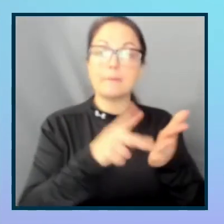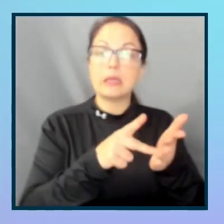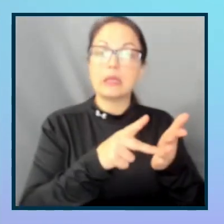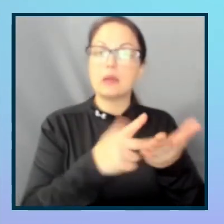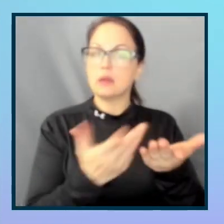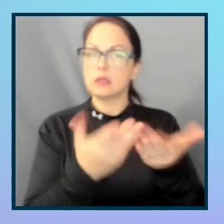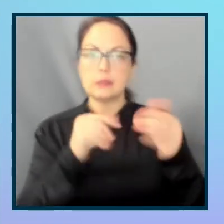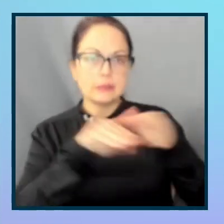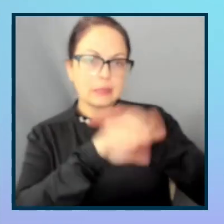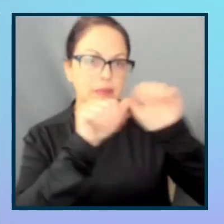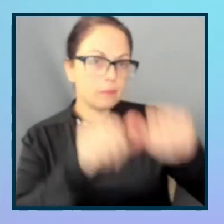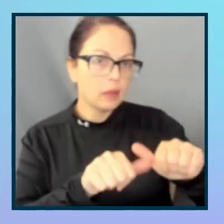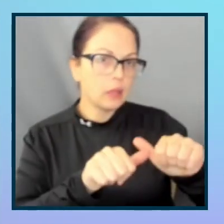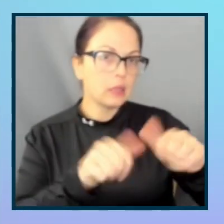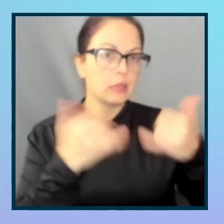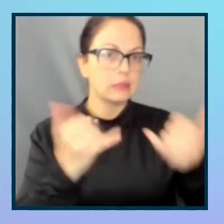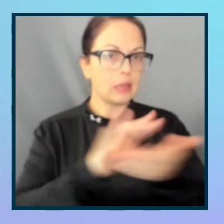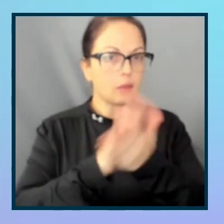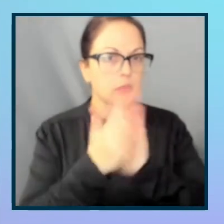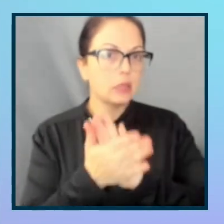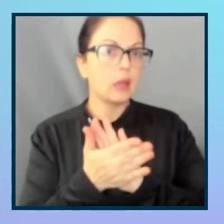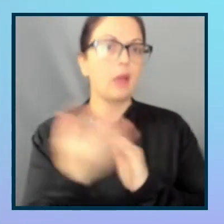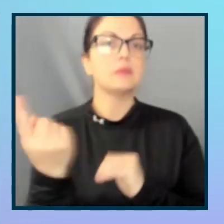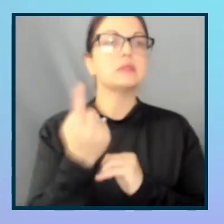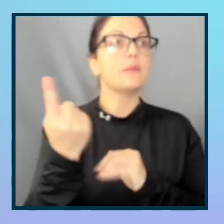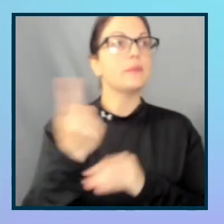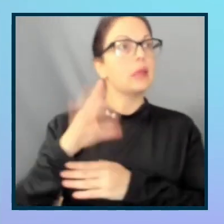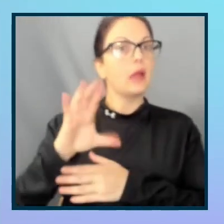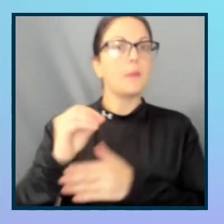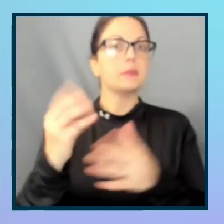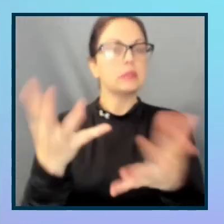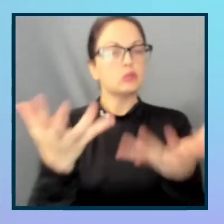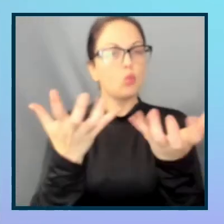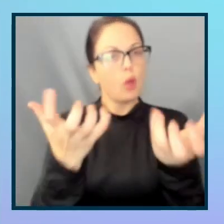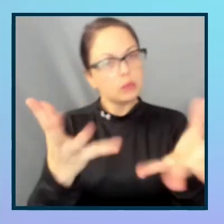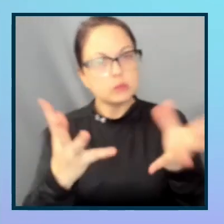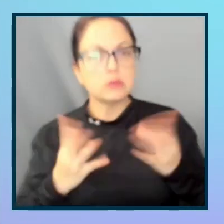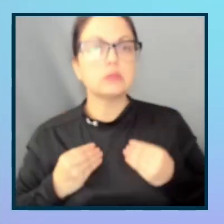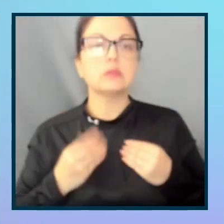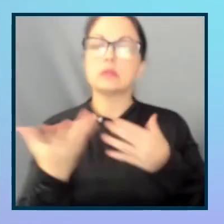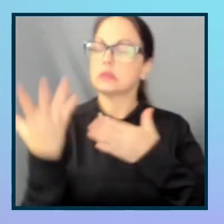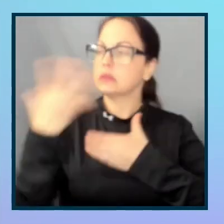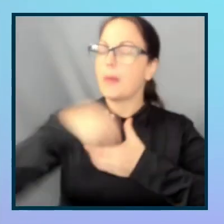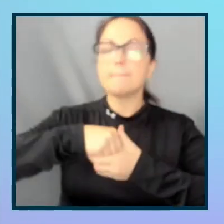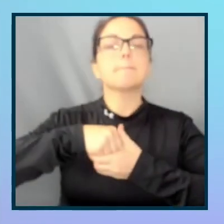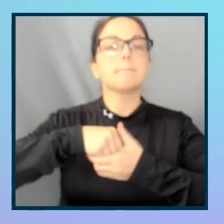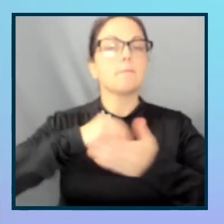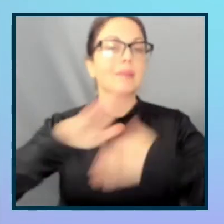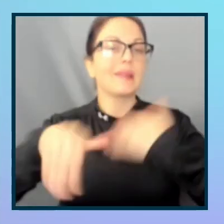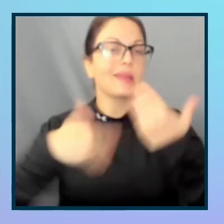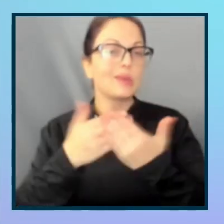has become something that companies want to address and incorporate into all their positions?